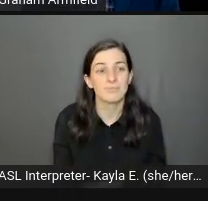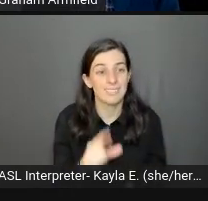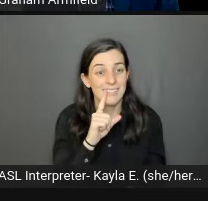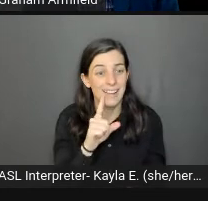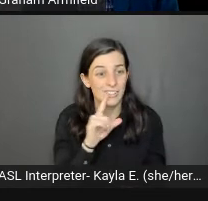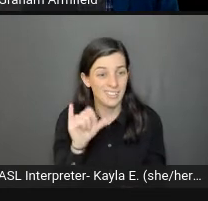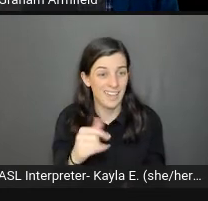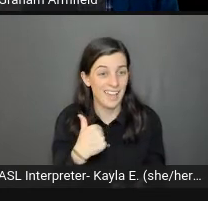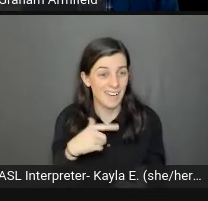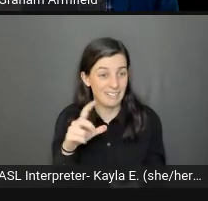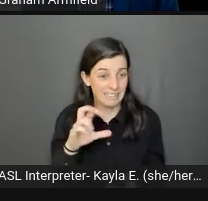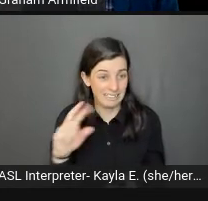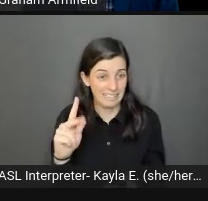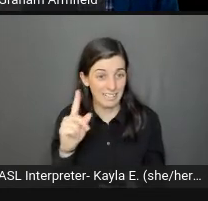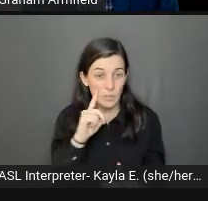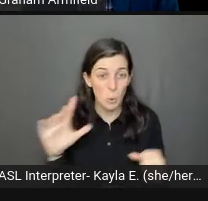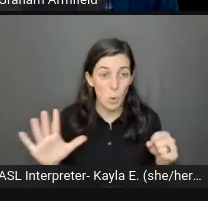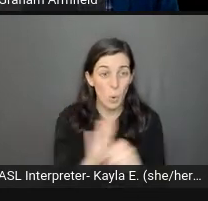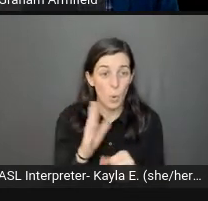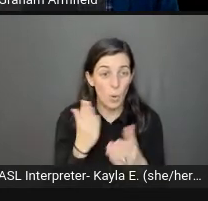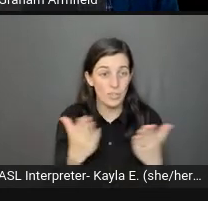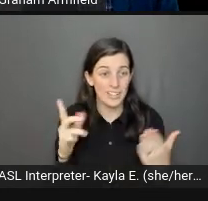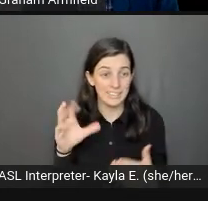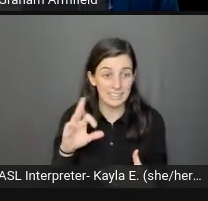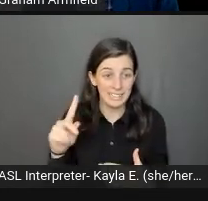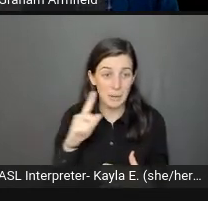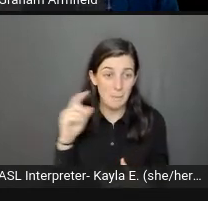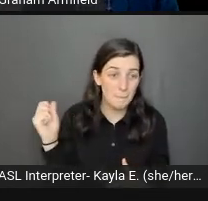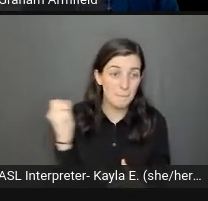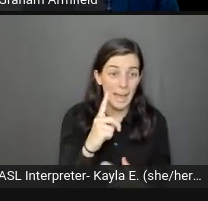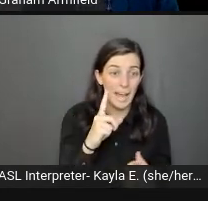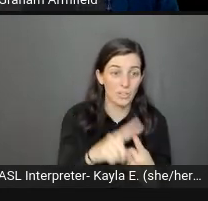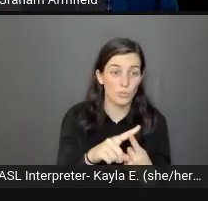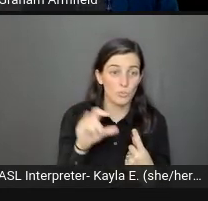The whole thing is a link back to the simple stuff page.